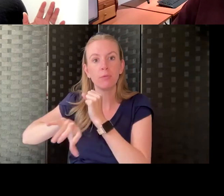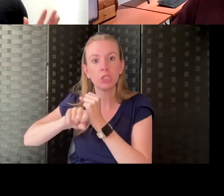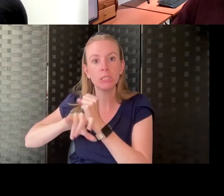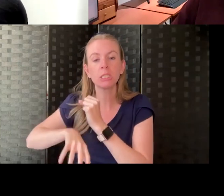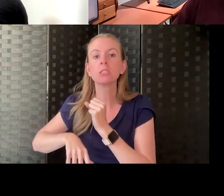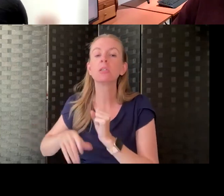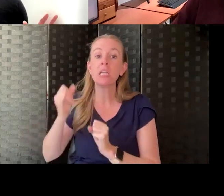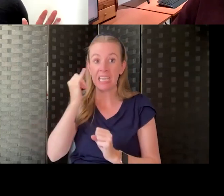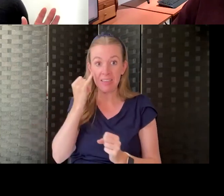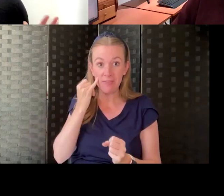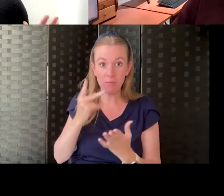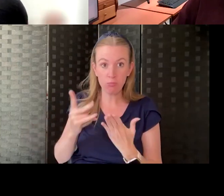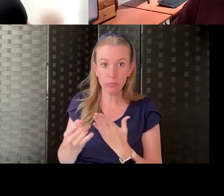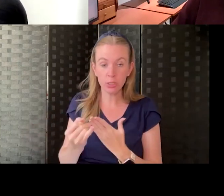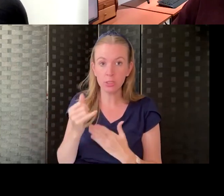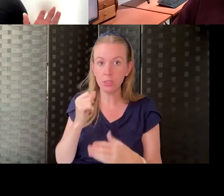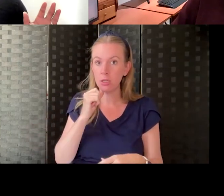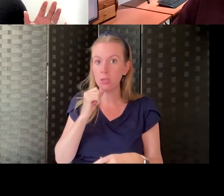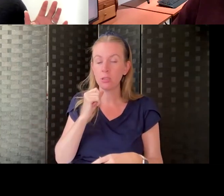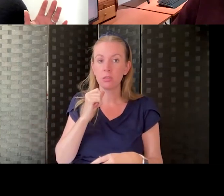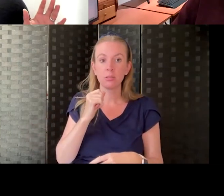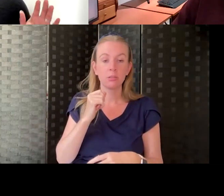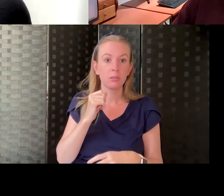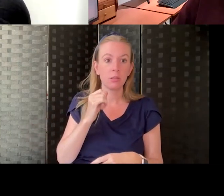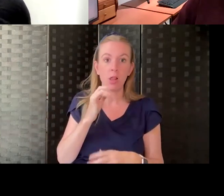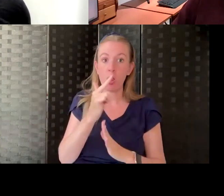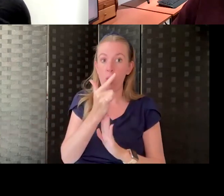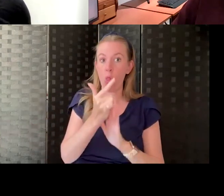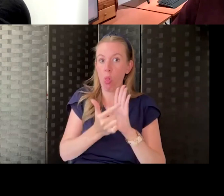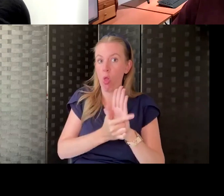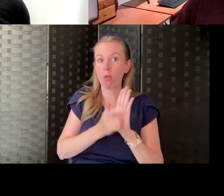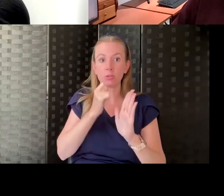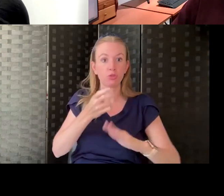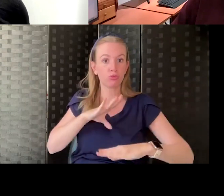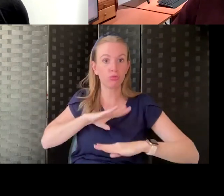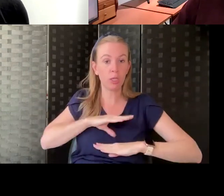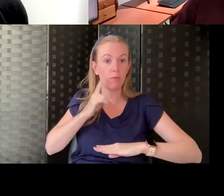If the project did not meet those minimum requirements for accessibility, it did not